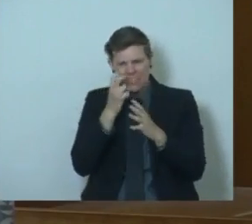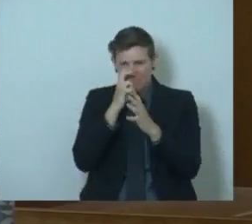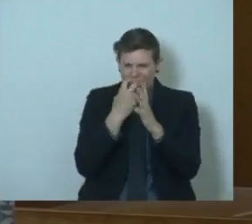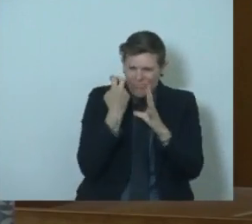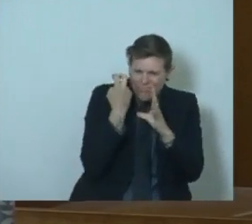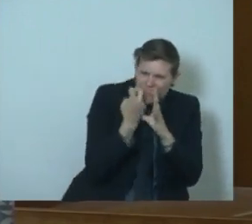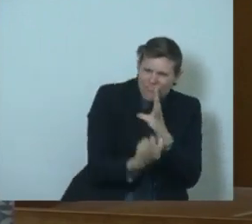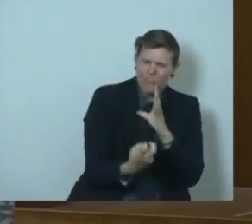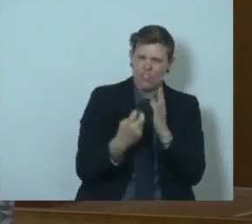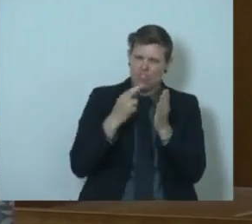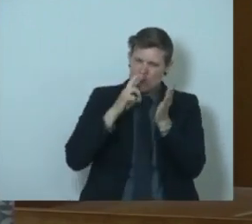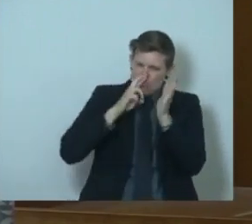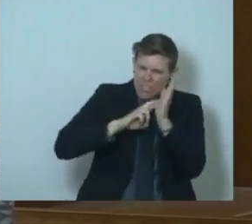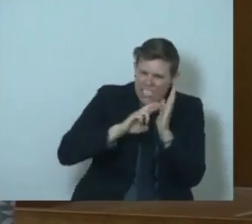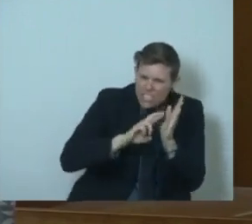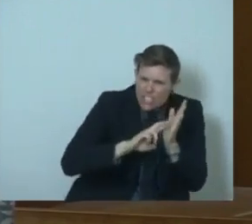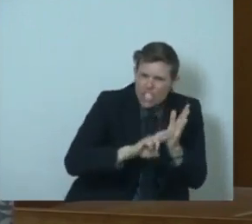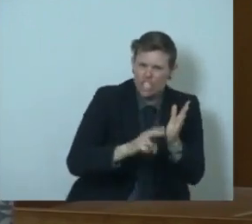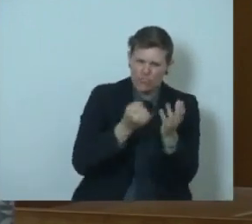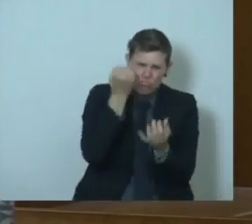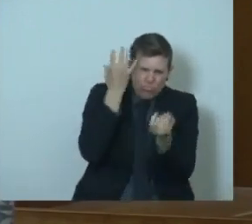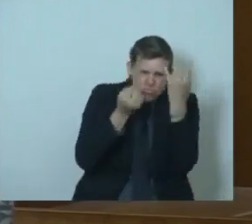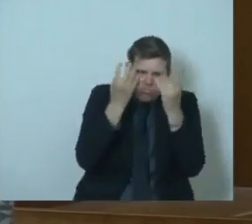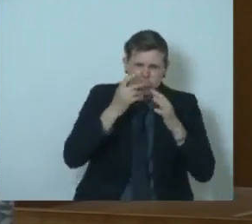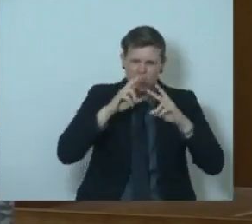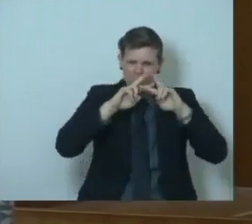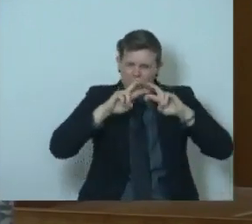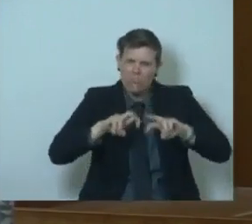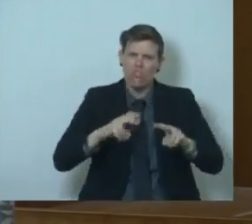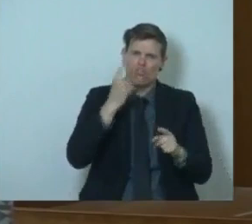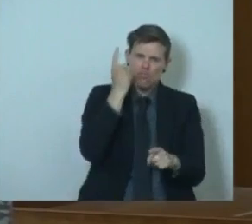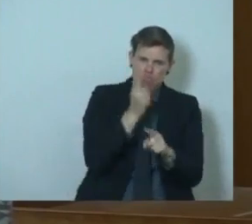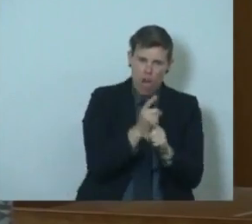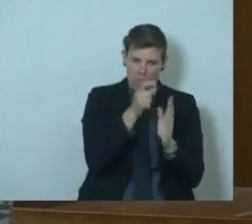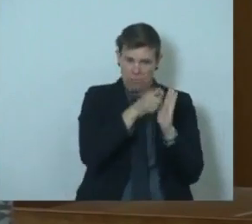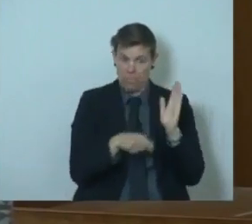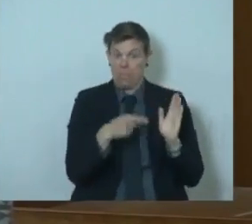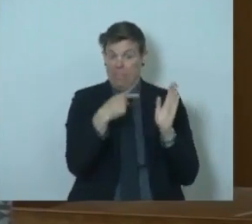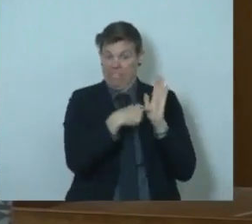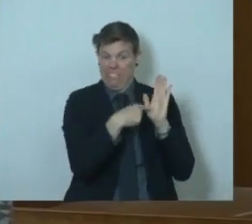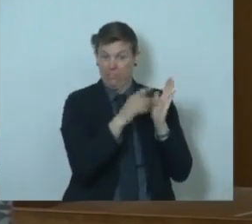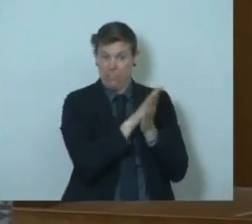IT TAKES MORE LOOKING AND IN-DEPTH RESEARCH TO SEE IF THE ARTICLES MAKE SENSE.